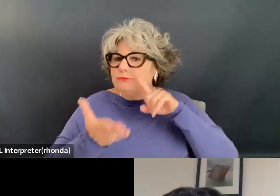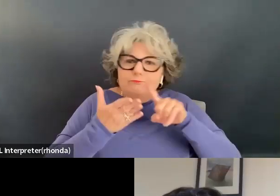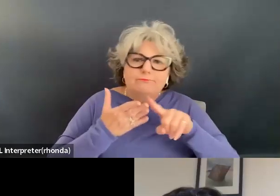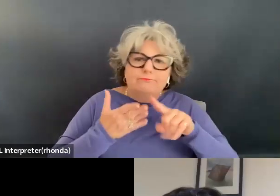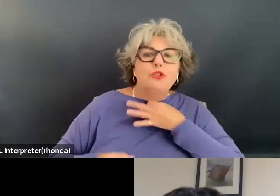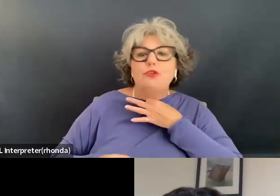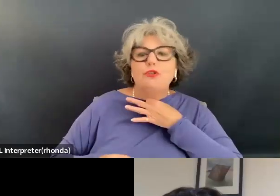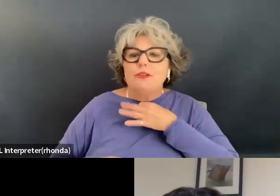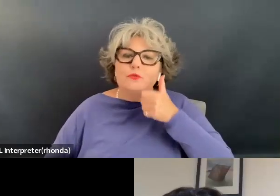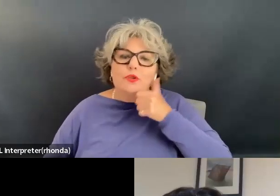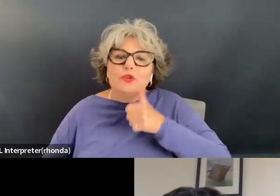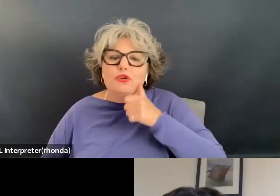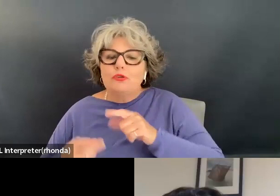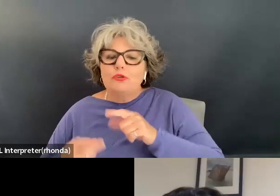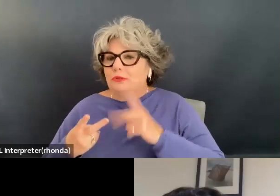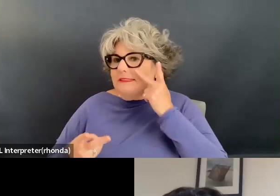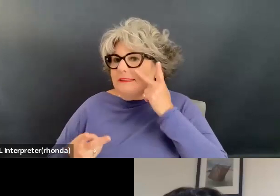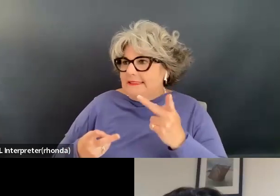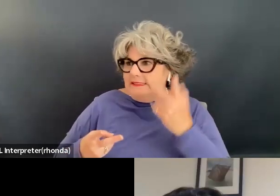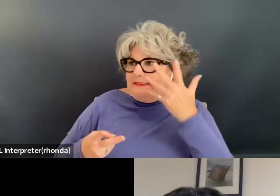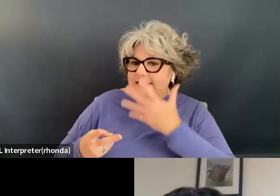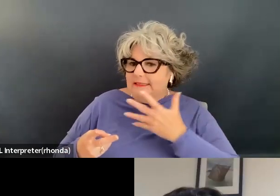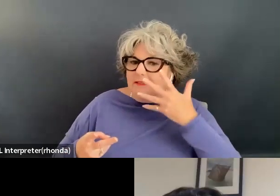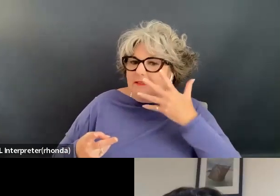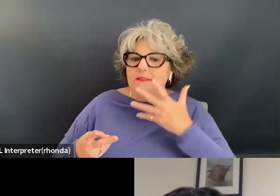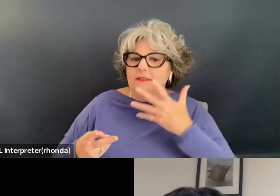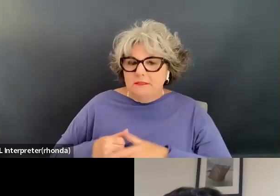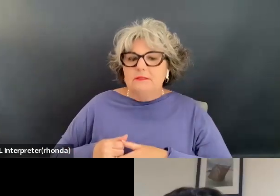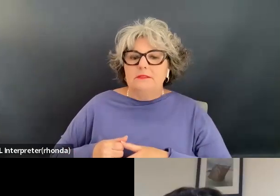They want to see like, they want to, everything like,